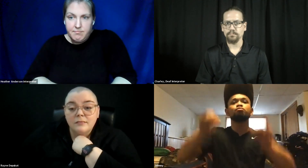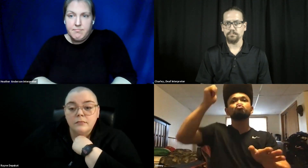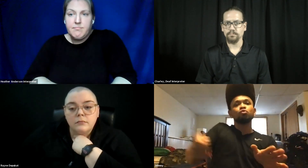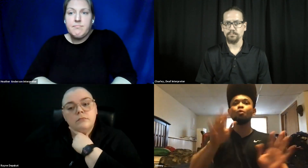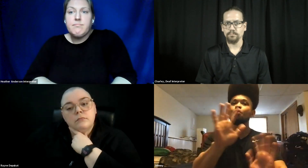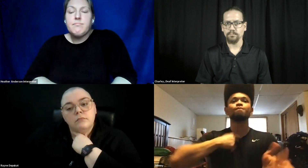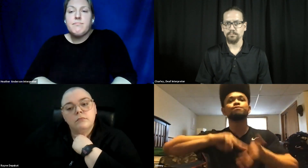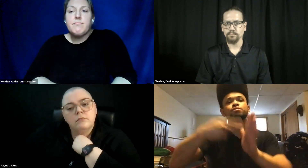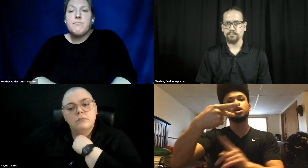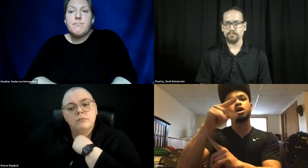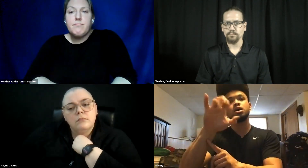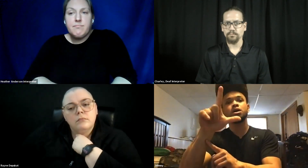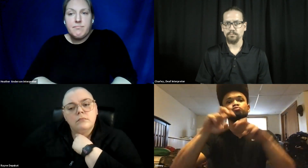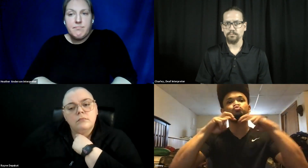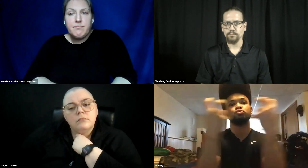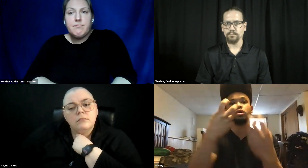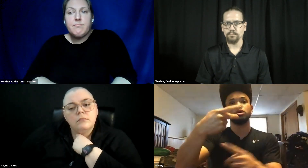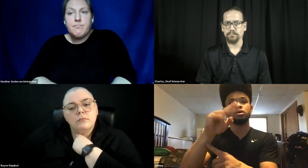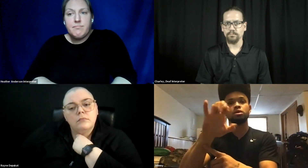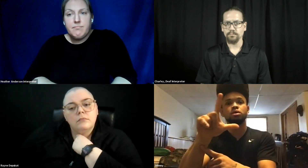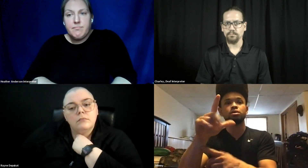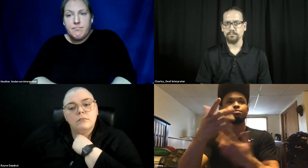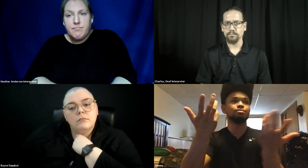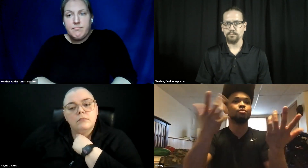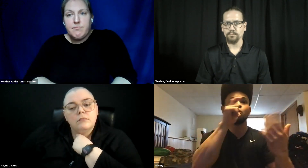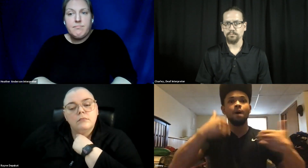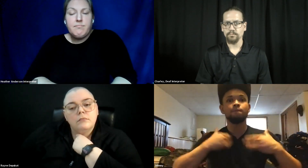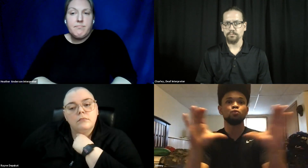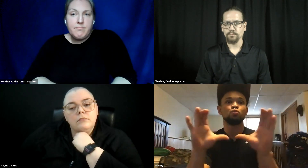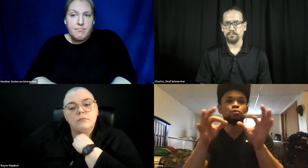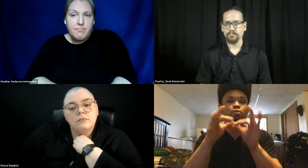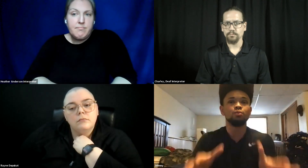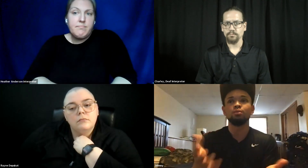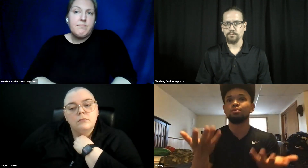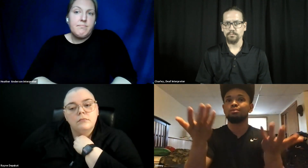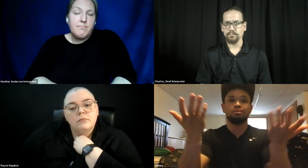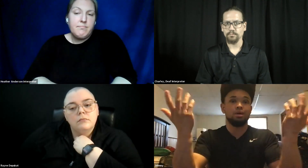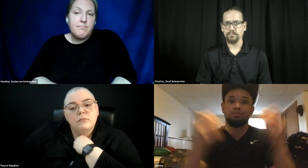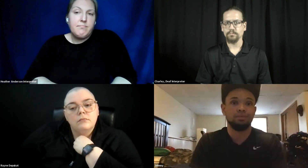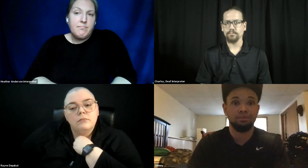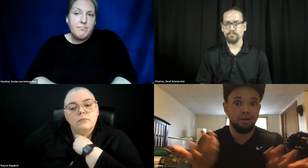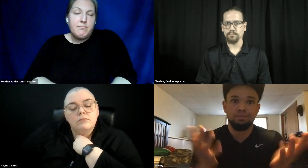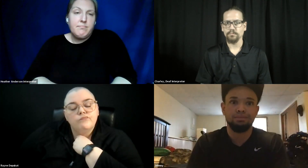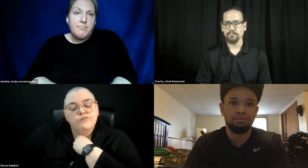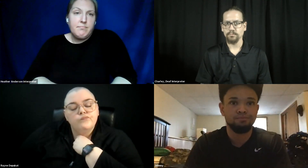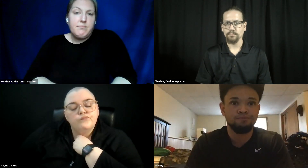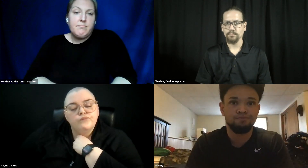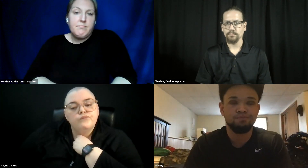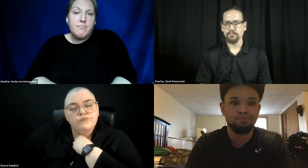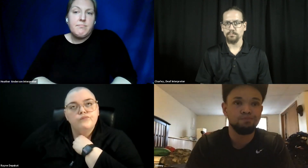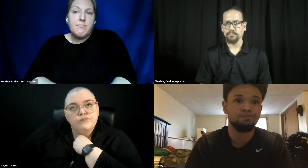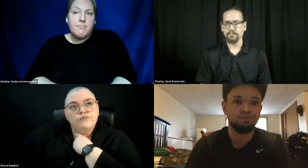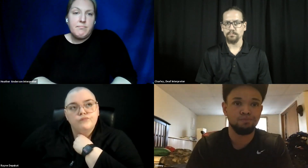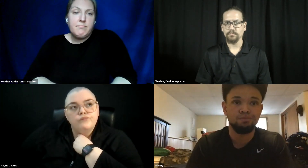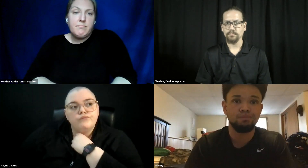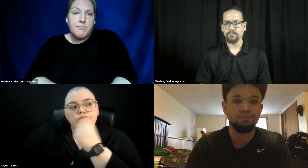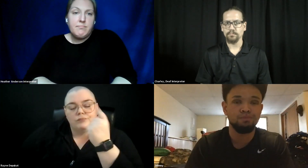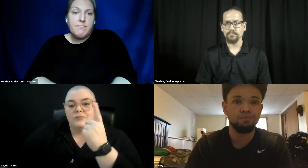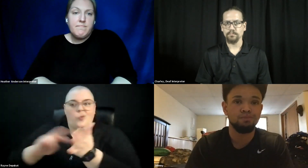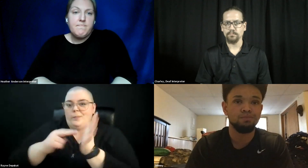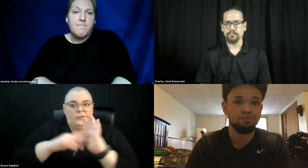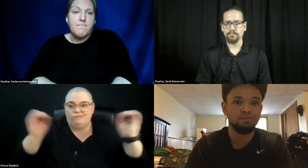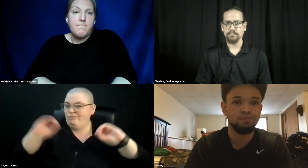Maybe the diverse didn't want to do it because they thought it was high stakes in court but it wasn't exactly court needed certified interpreters.